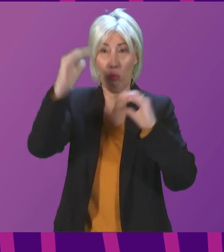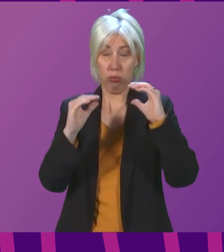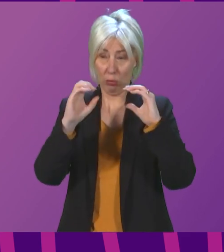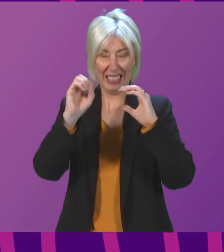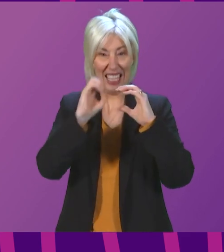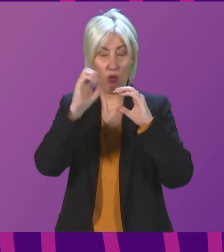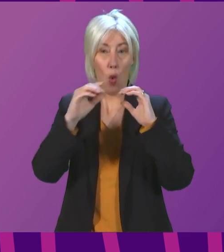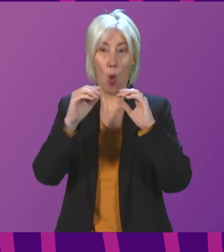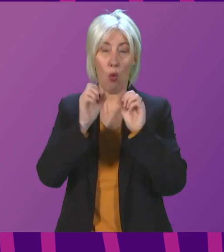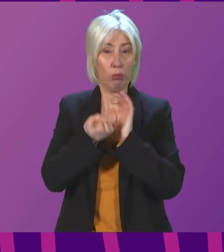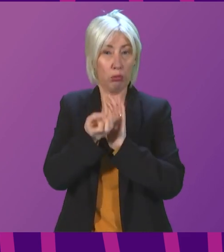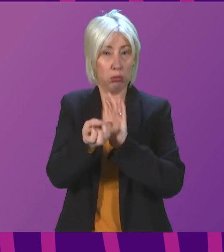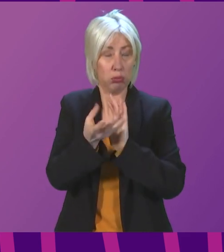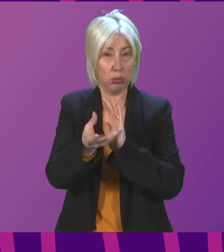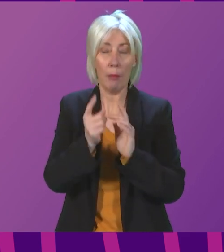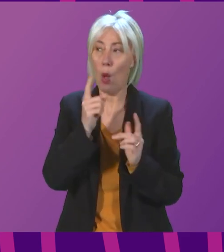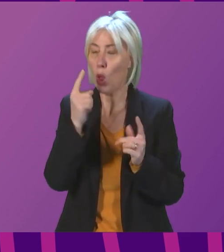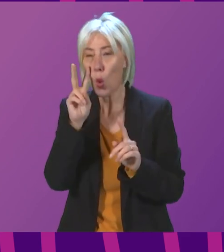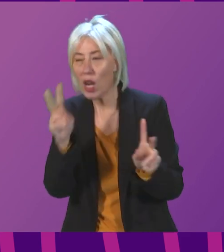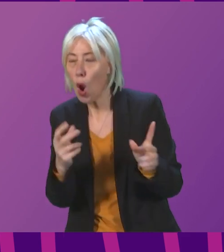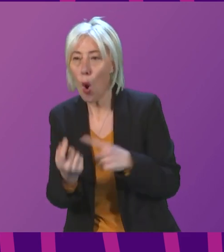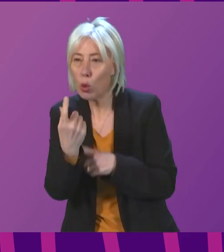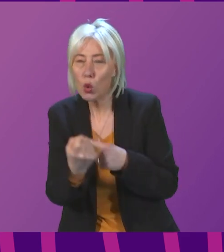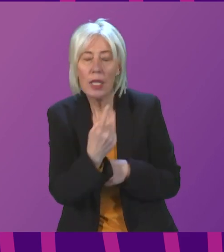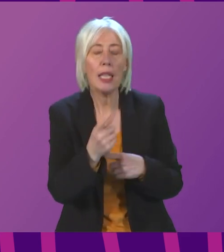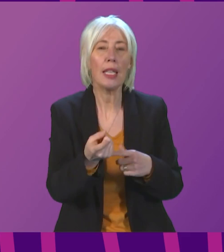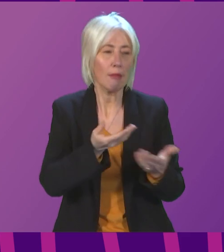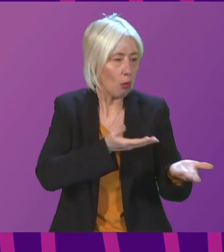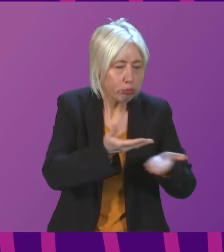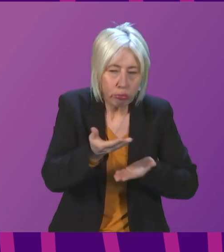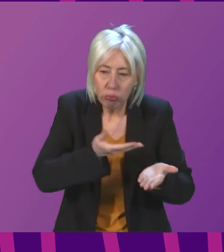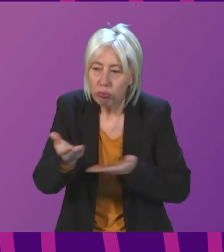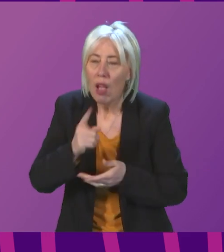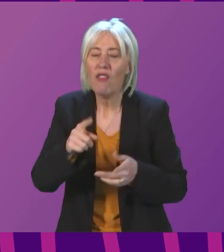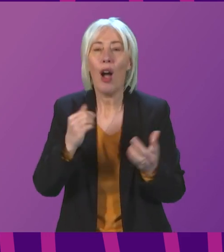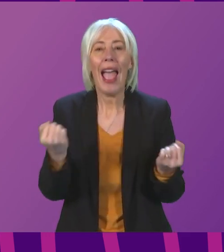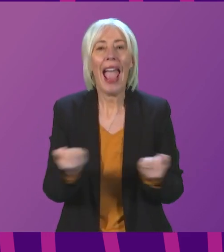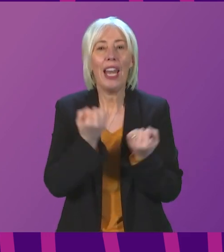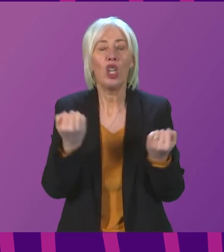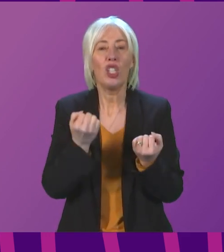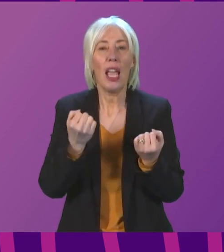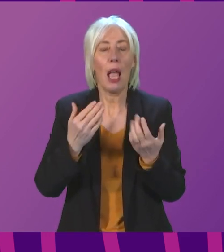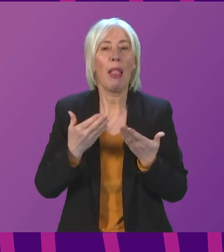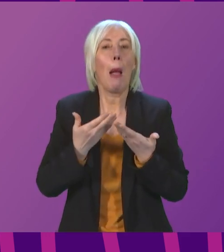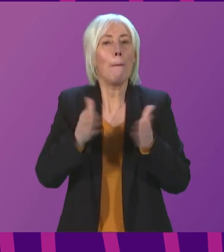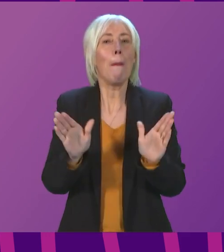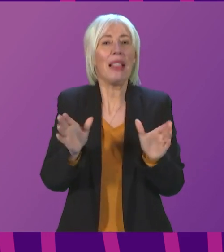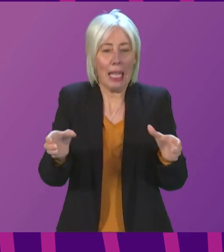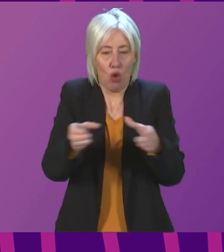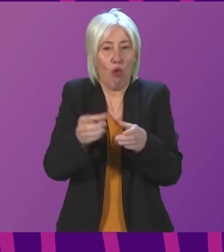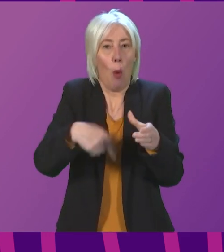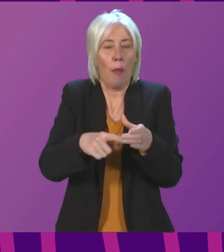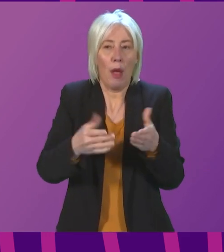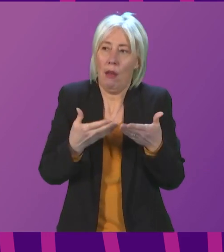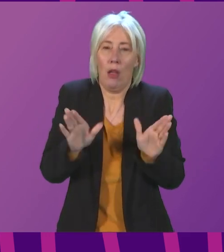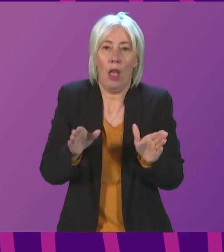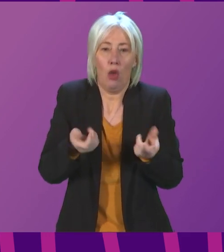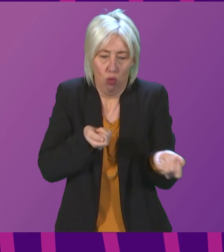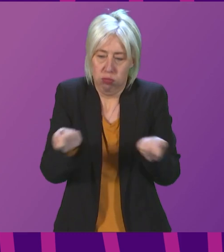opportunities and consultation on our plans for a public energy agency to steer such developments